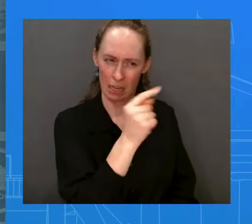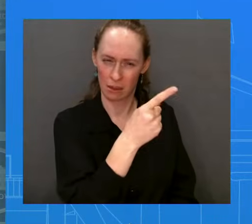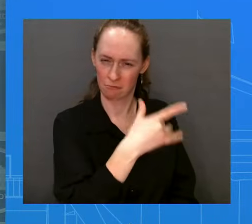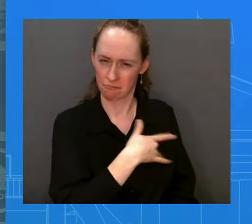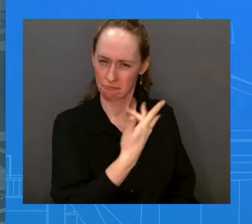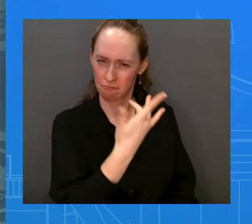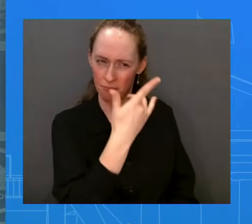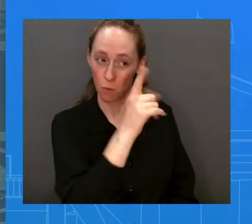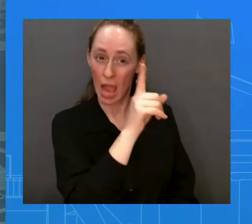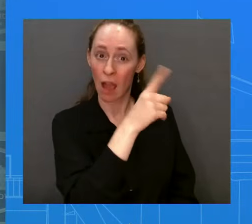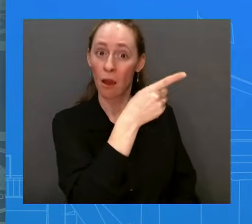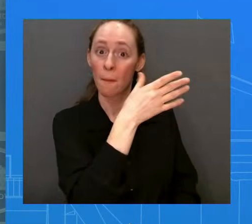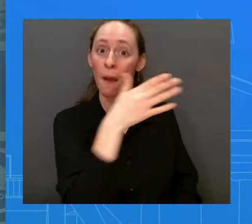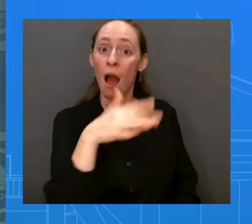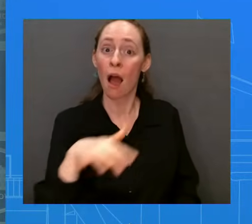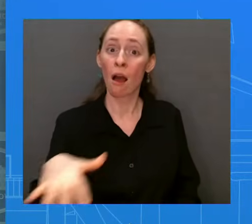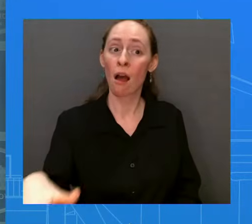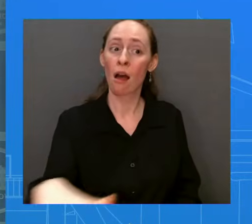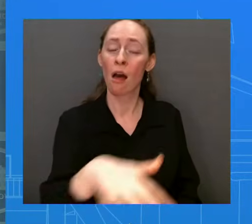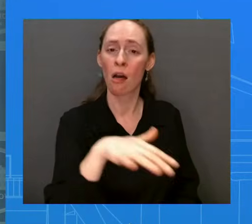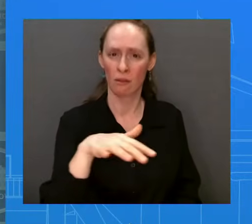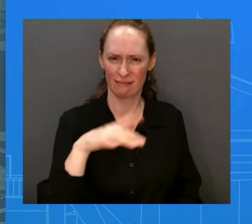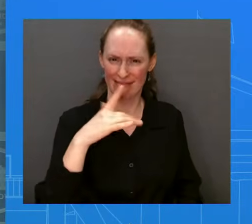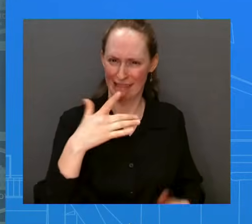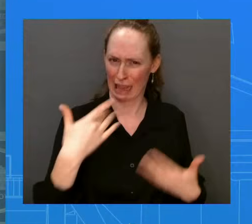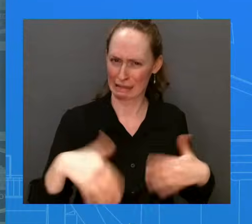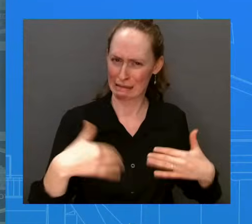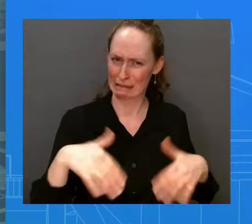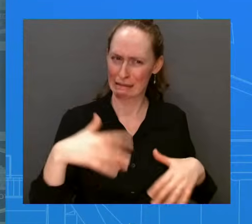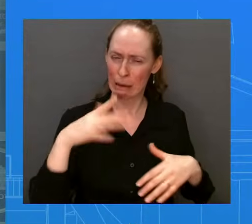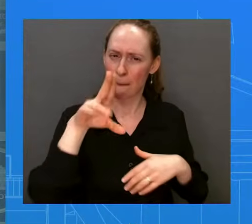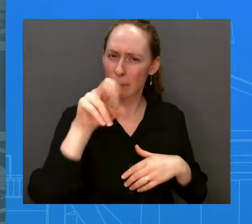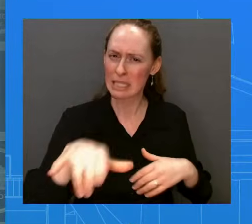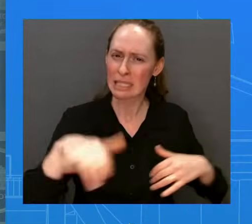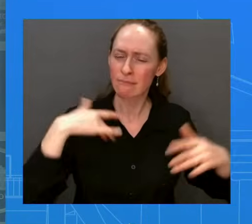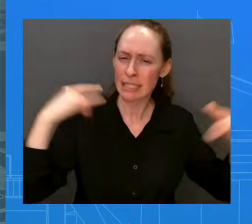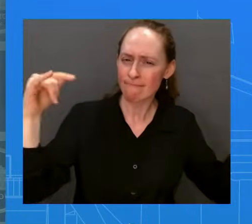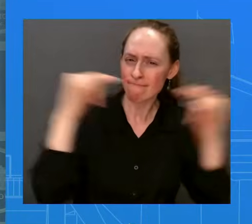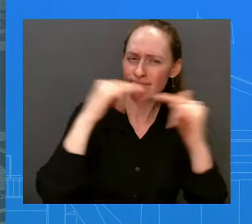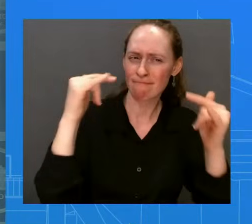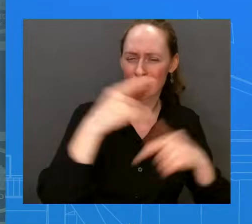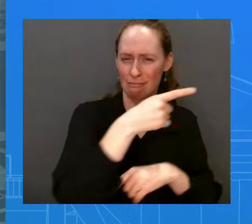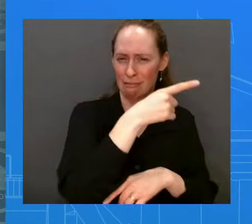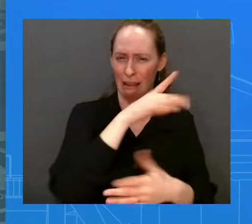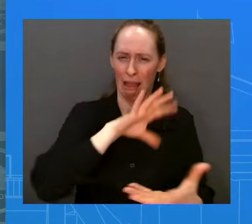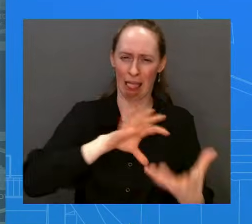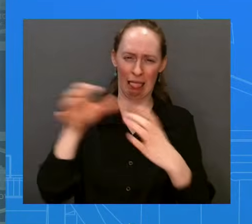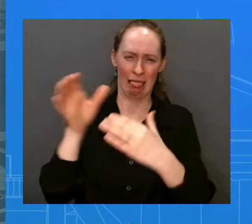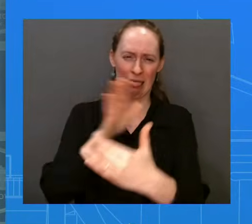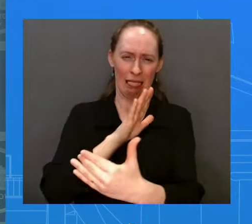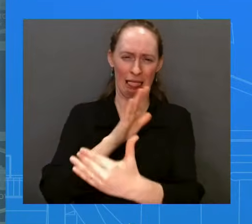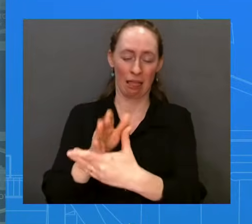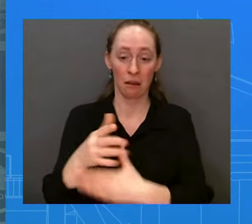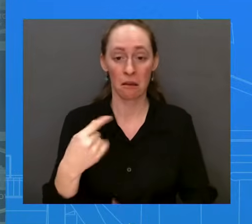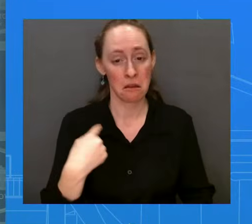that they were conducting surveillance of any kind, we couldn't rule that out. That is why the President -- at the recommendation of Sec- --